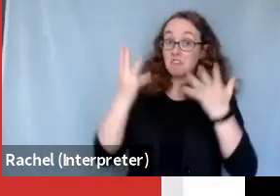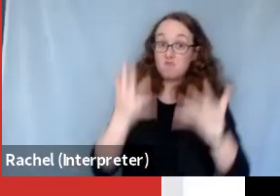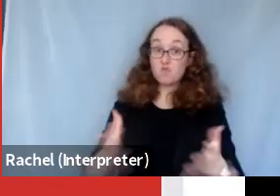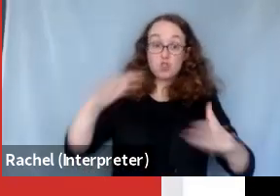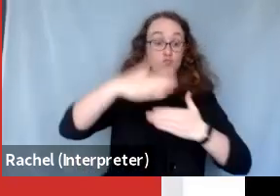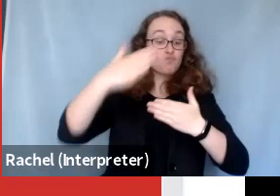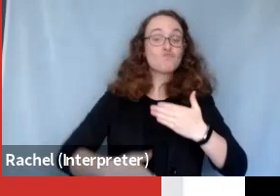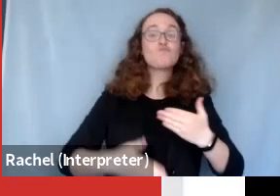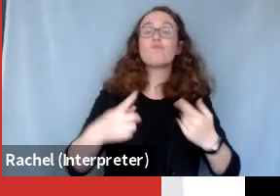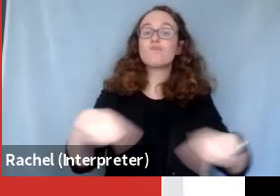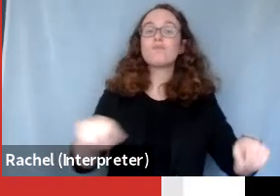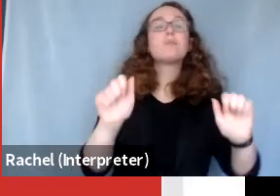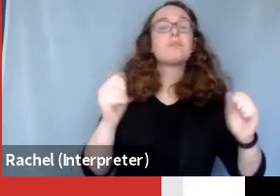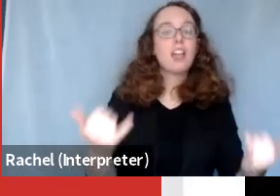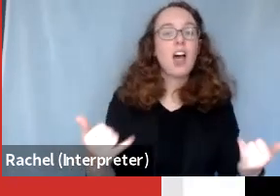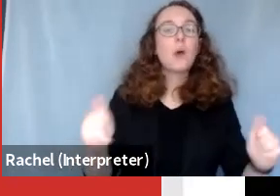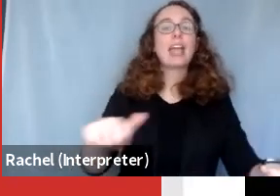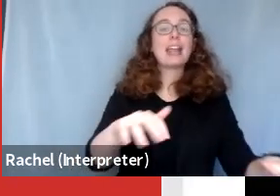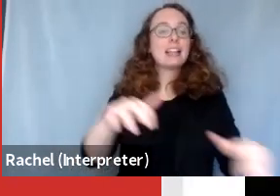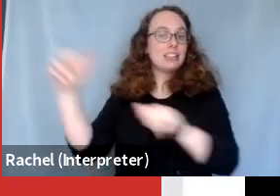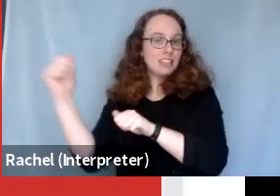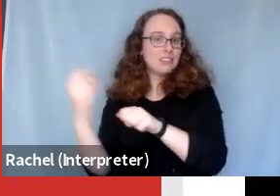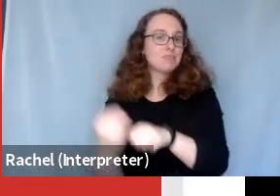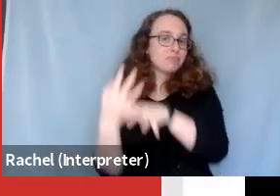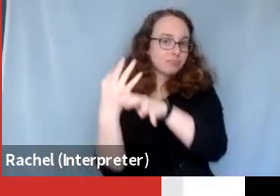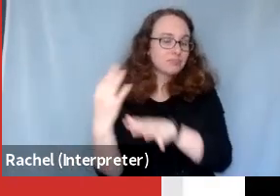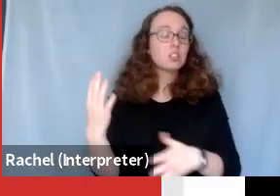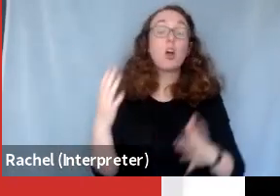leave the Zoom chat room, and we hope you guys enjoyed this event